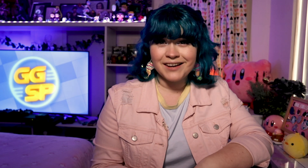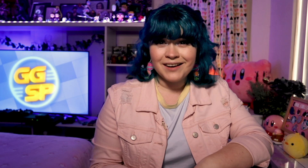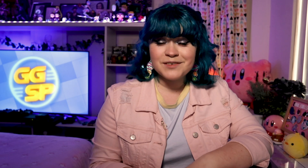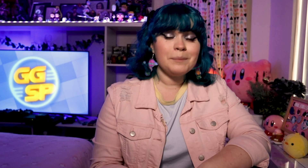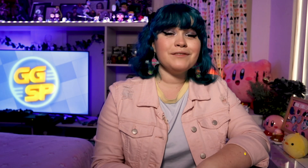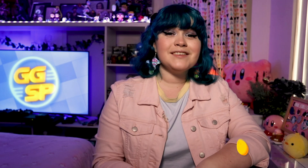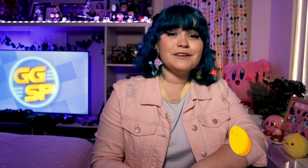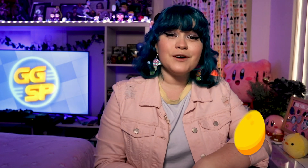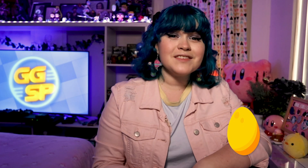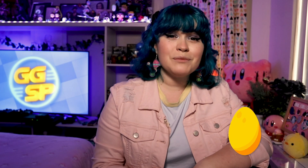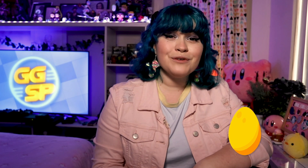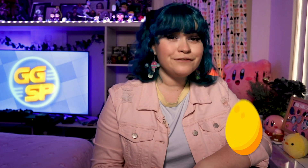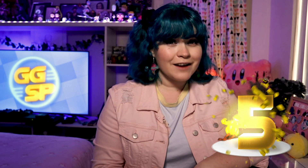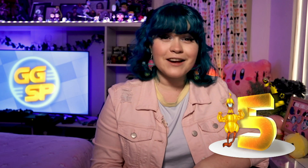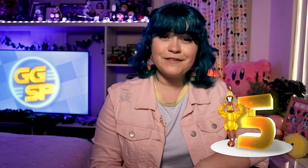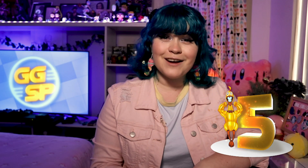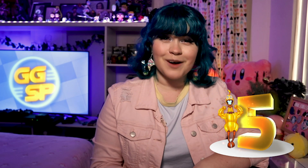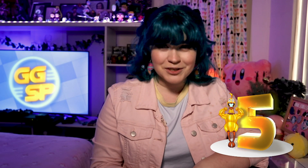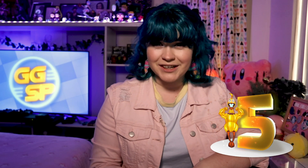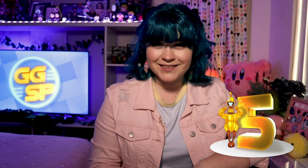So I'm giving Deliver Us The Moon five out of five rubber chickens.